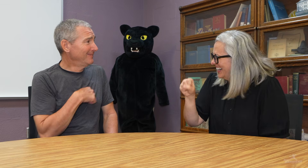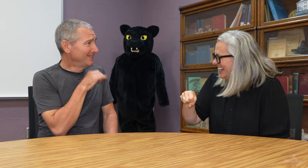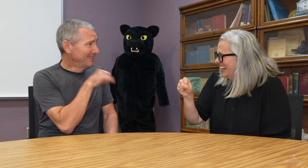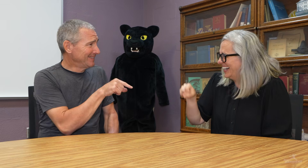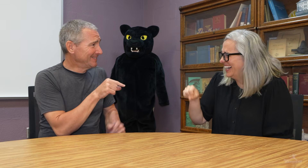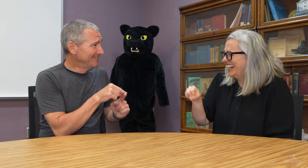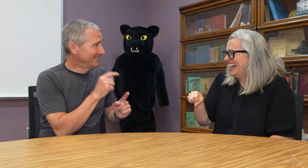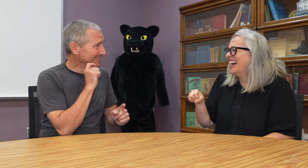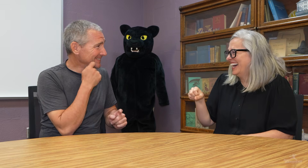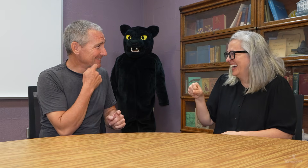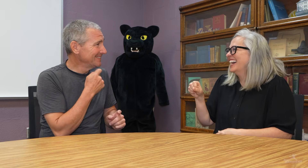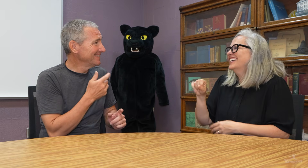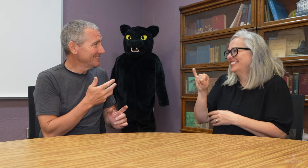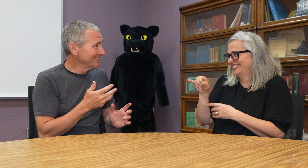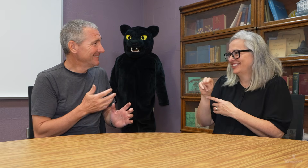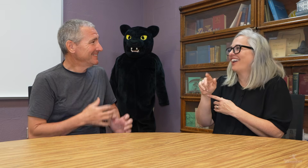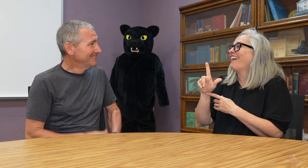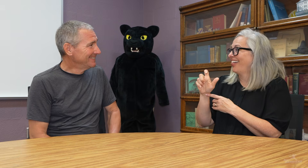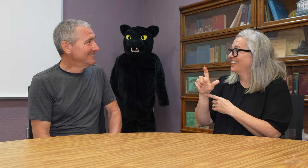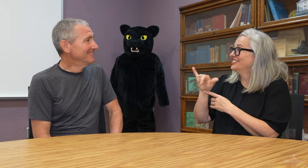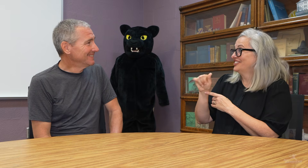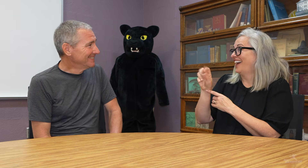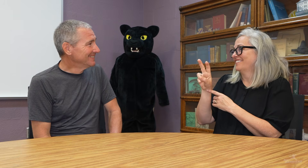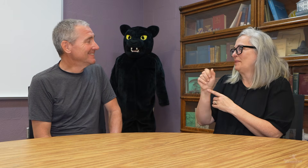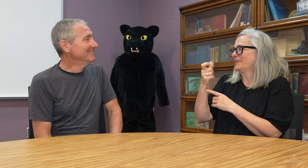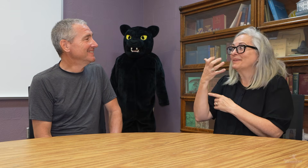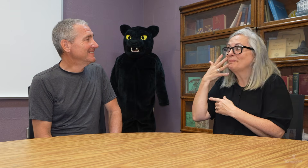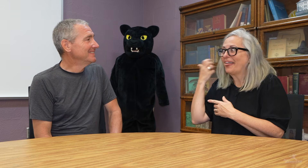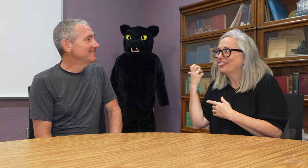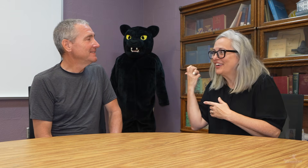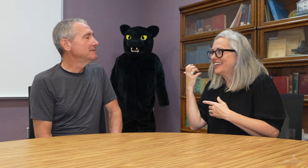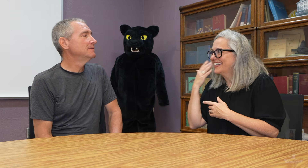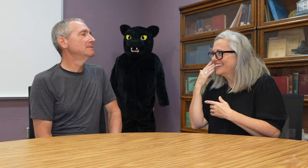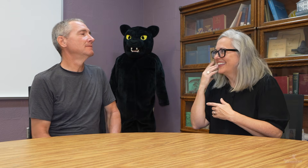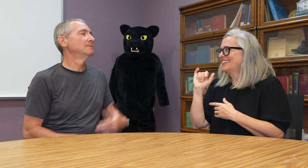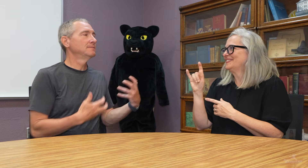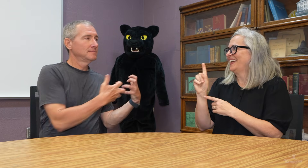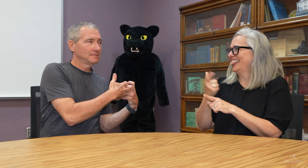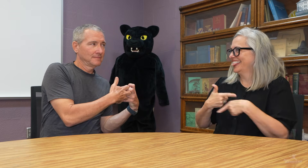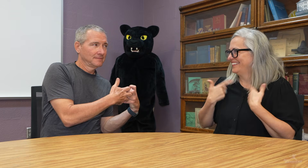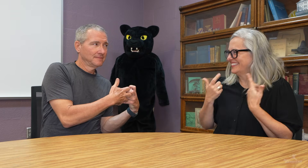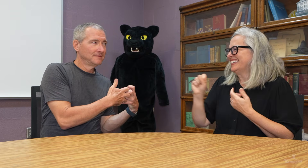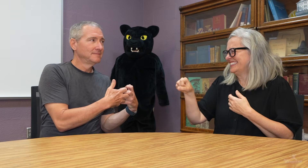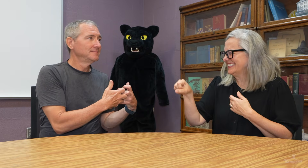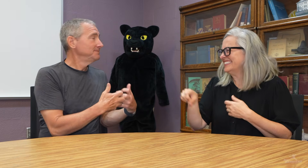I love that name! So cool! It’s named after the panther—its natural habitat.